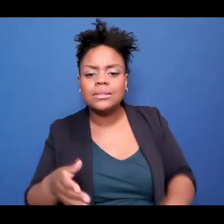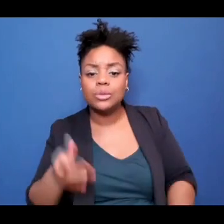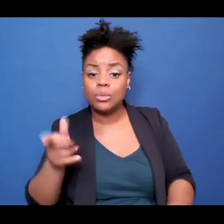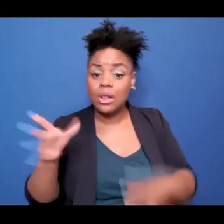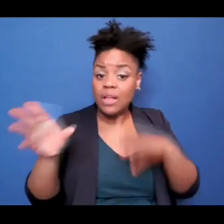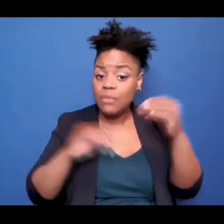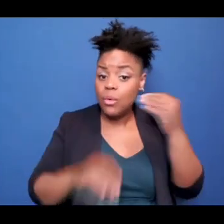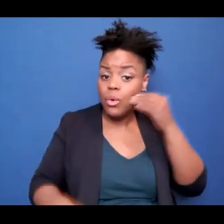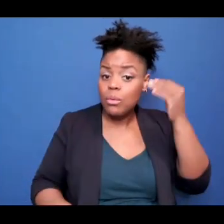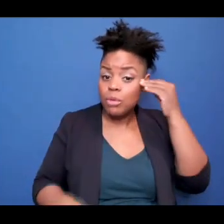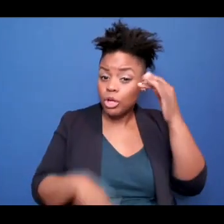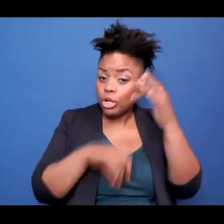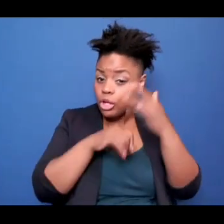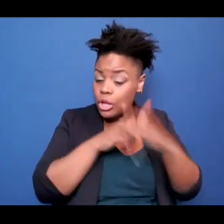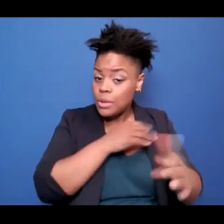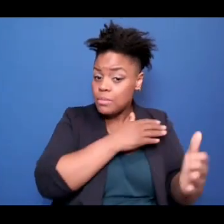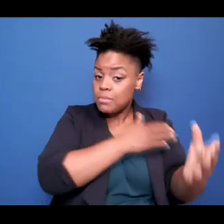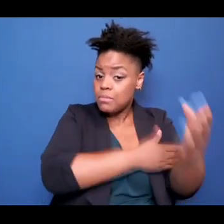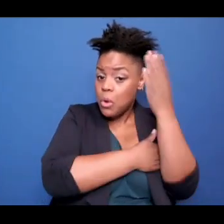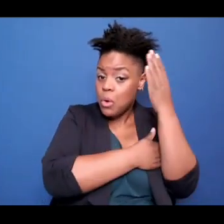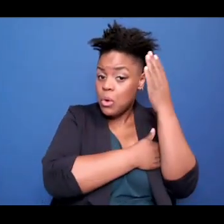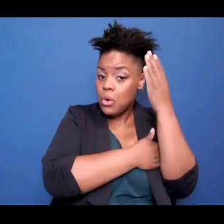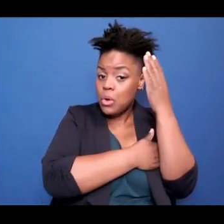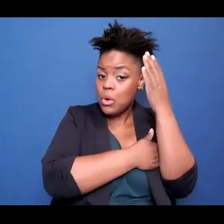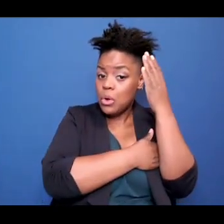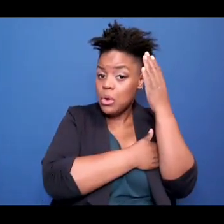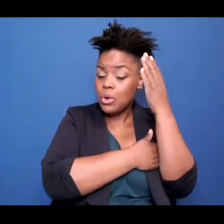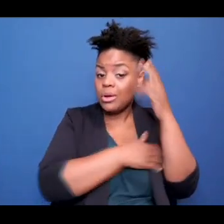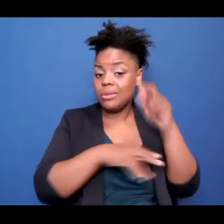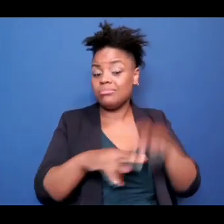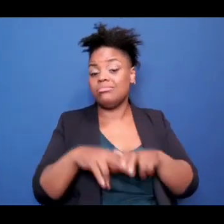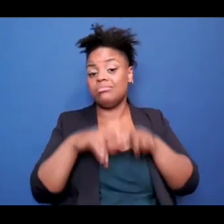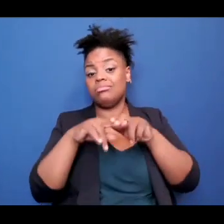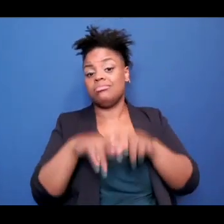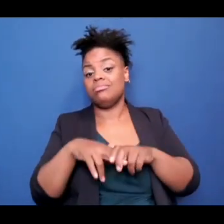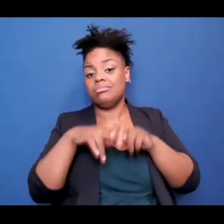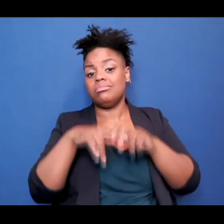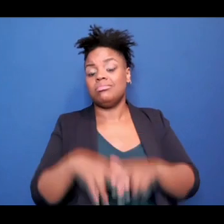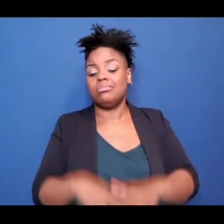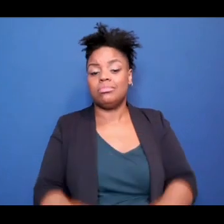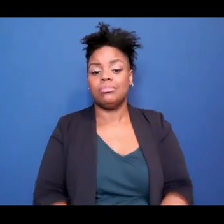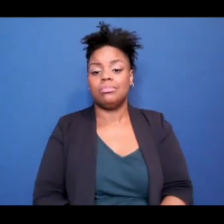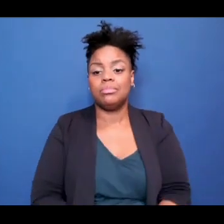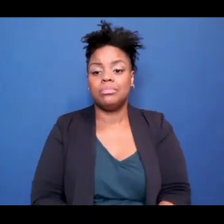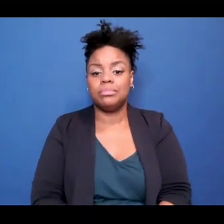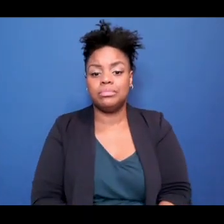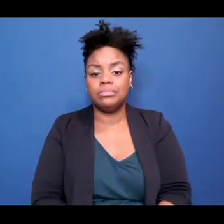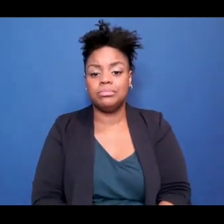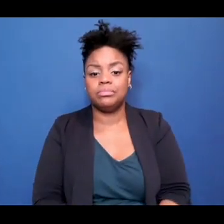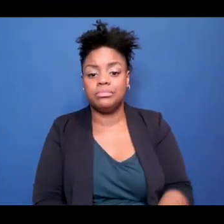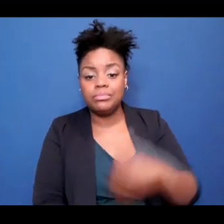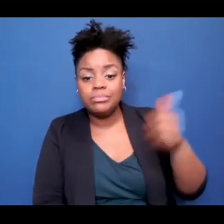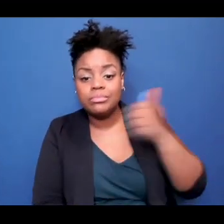WHAT IF YOU WERE ASKED HOW MANY DAYS PER WEEK DO YOU LEAVE HOME EARLY IN THE MORNING TO BEGIN A LONG SEDENTARY COMMUTE TO A LOW-